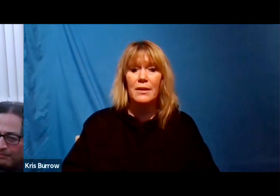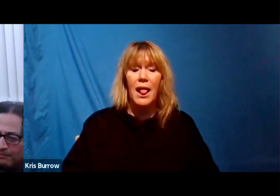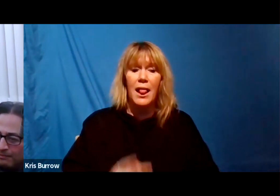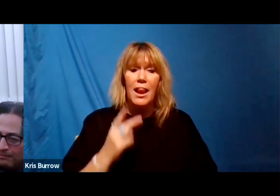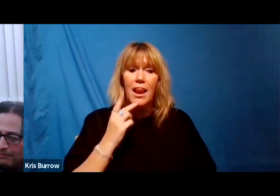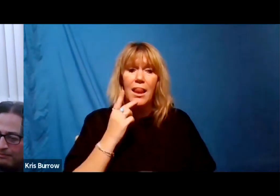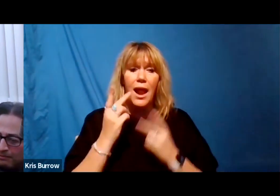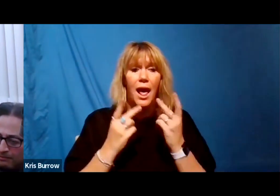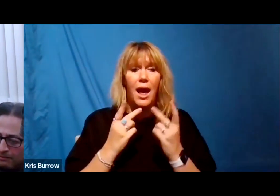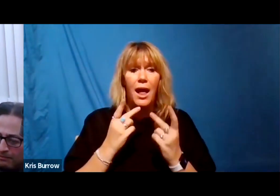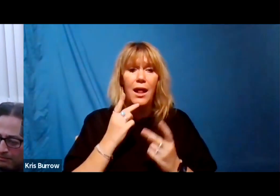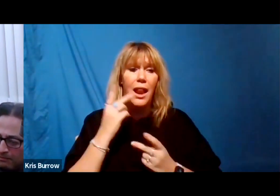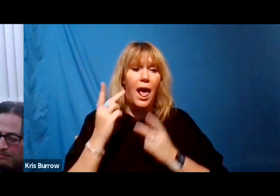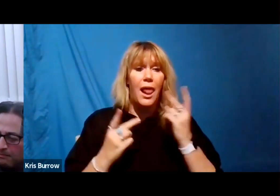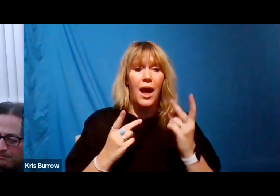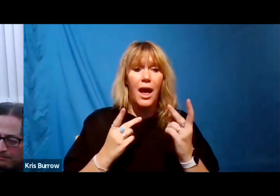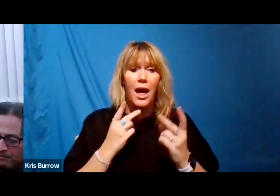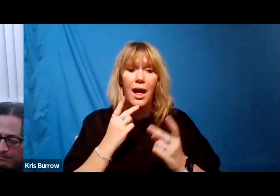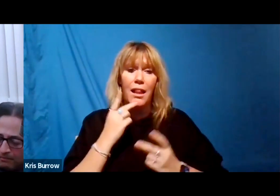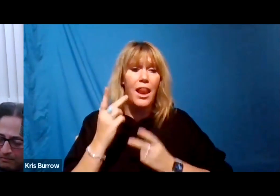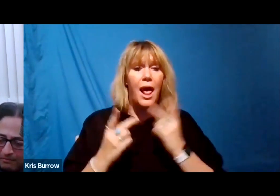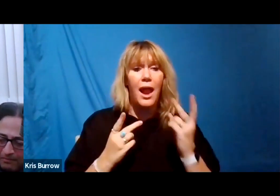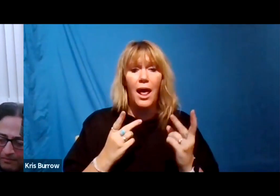It's kind of like all